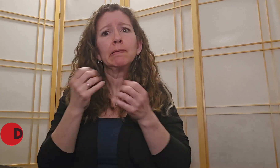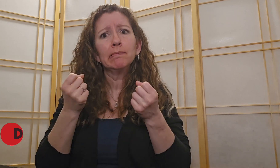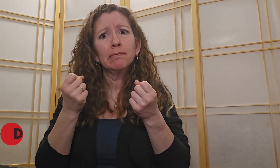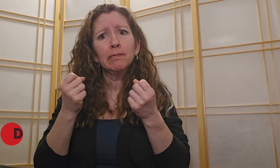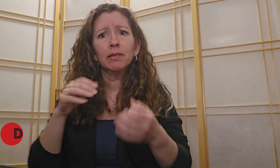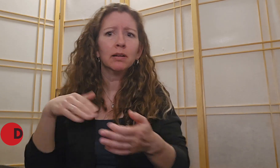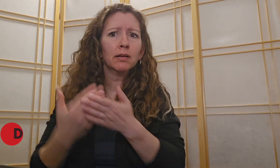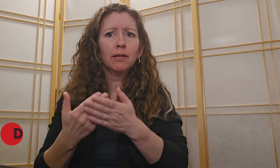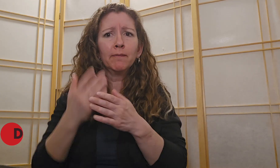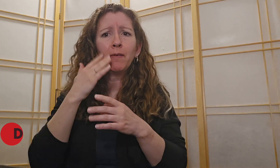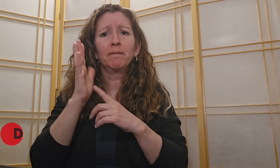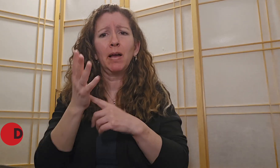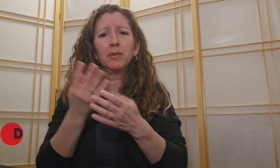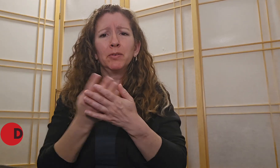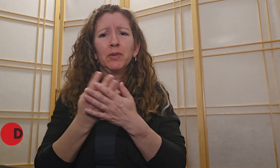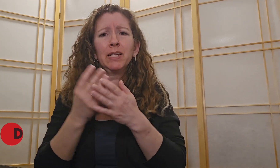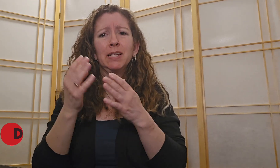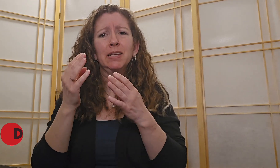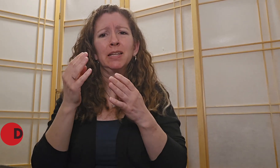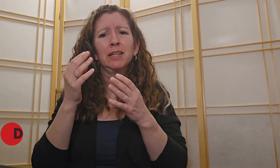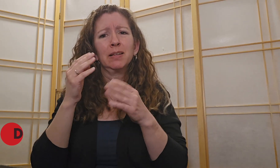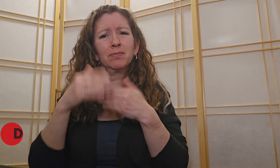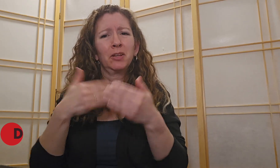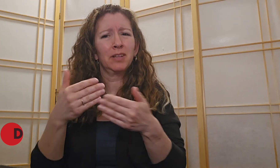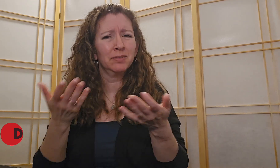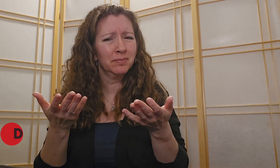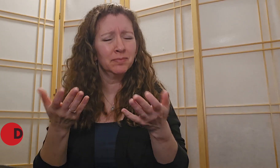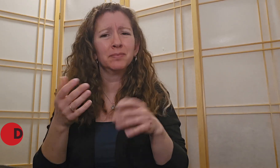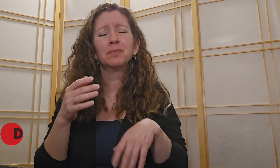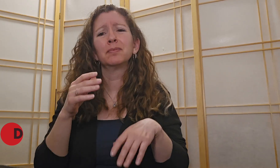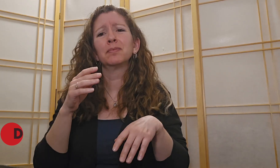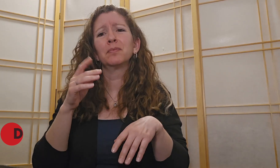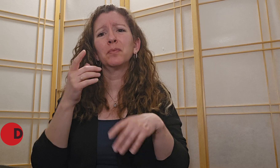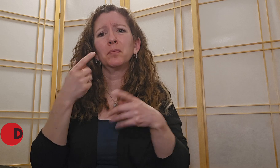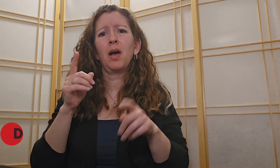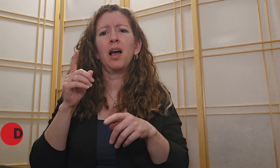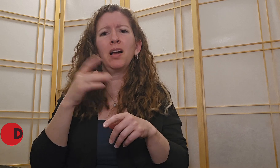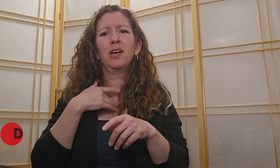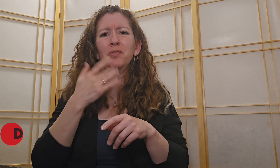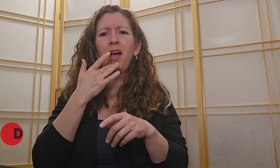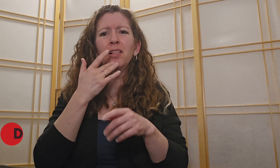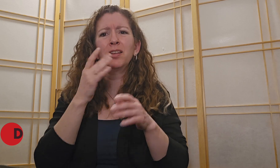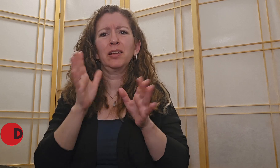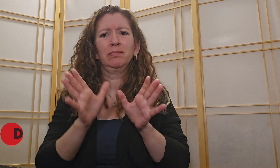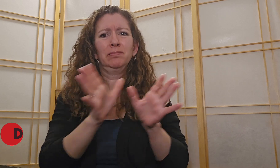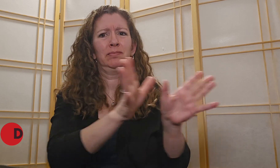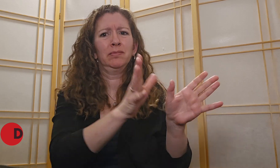But I live in a small town that’s a little out-of-the-way, and for an interpreter to drive all the way there